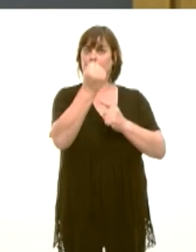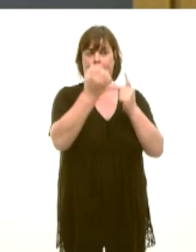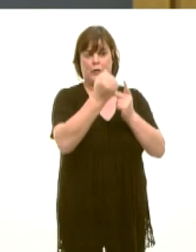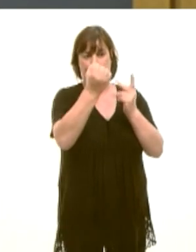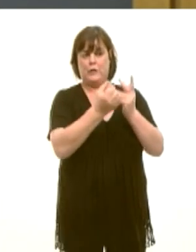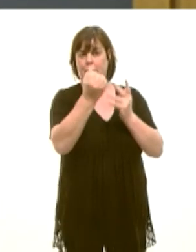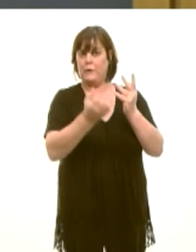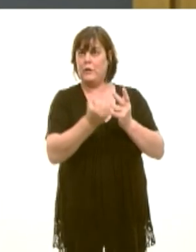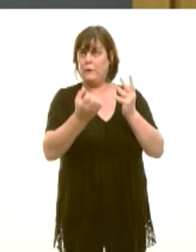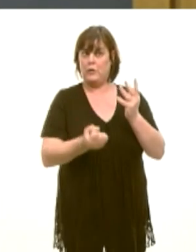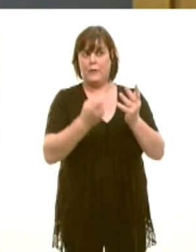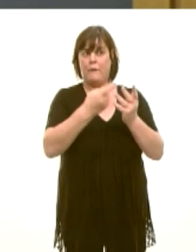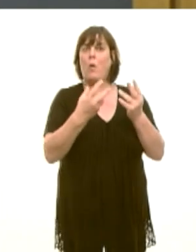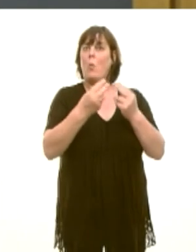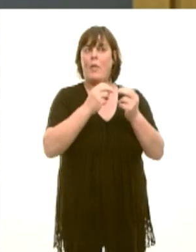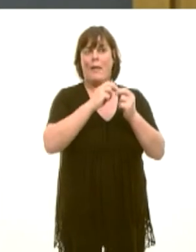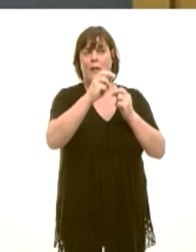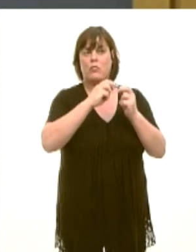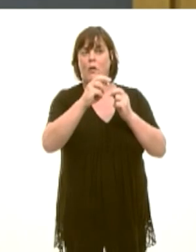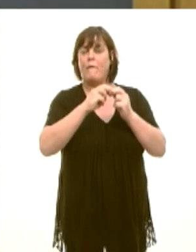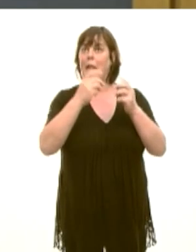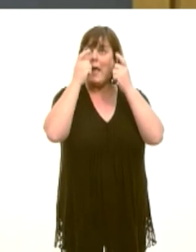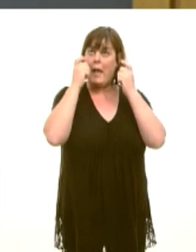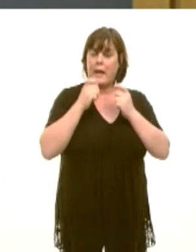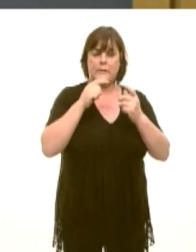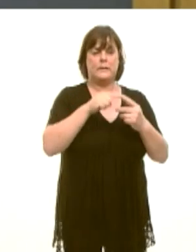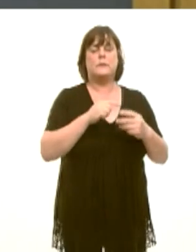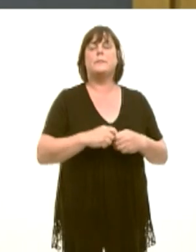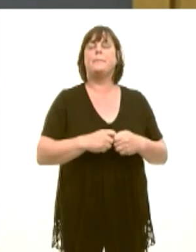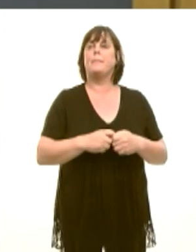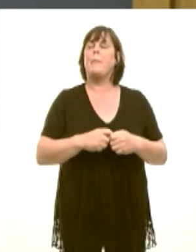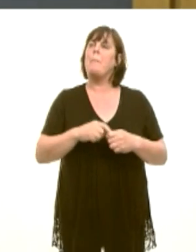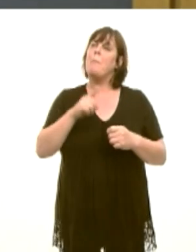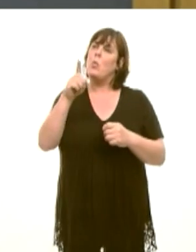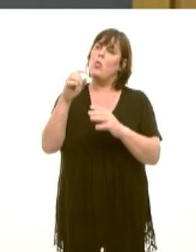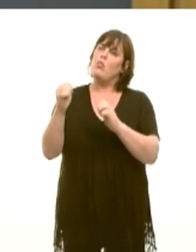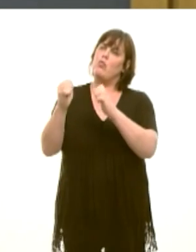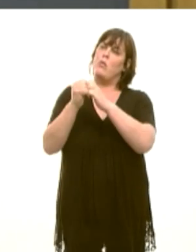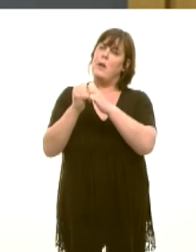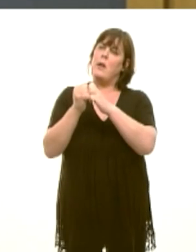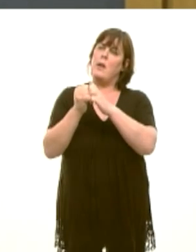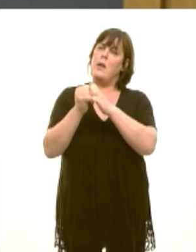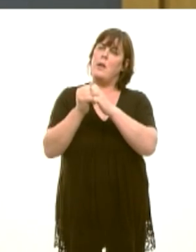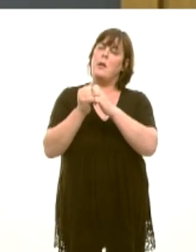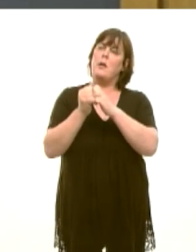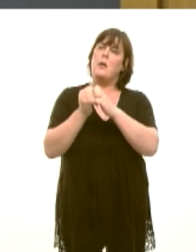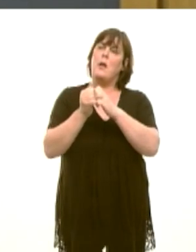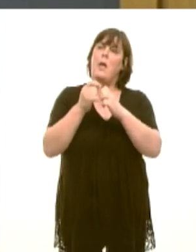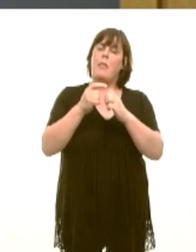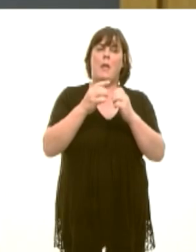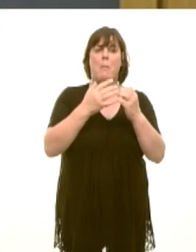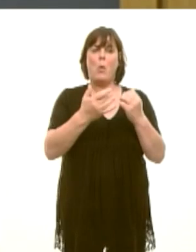travel Act? Does he agree with me on the importance of linking the more populous areas of Anglesey